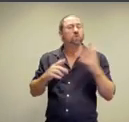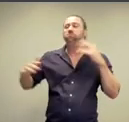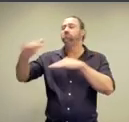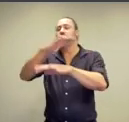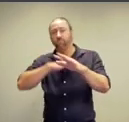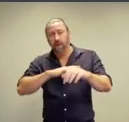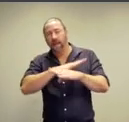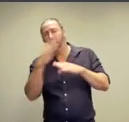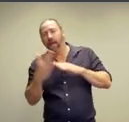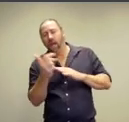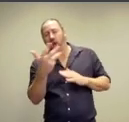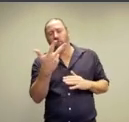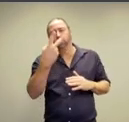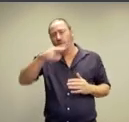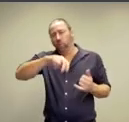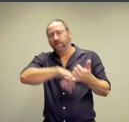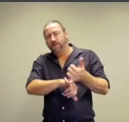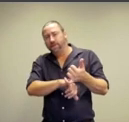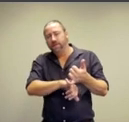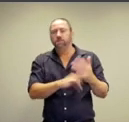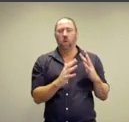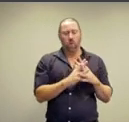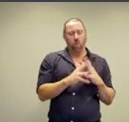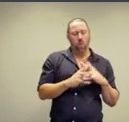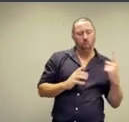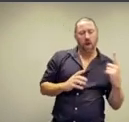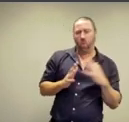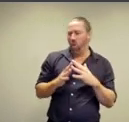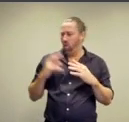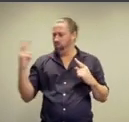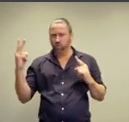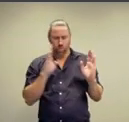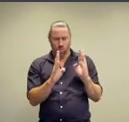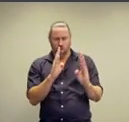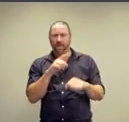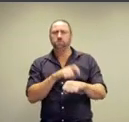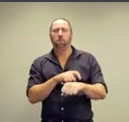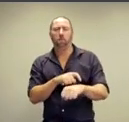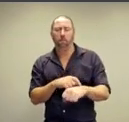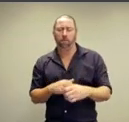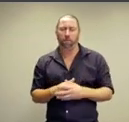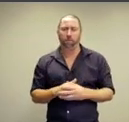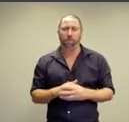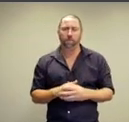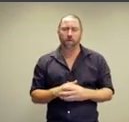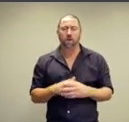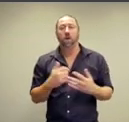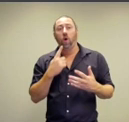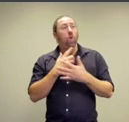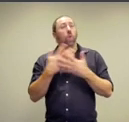mainstream in the late 1920s, in that period between WWI and WWII.